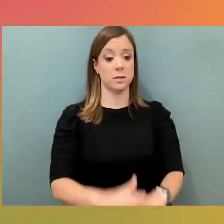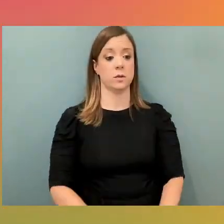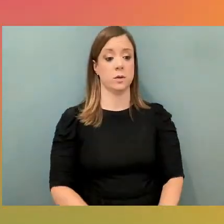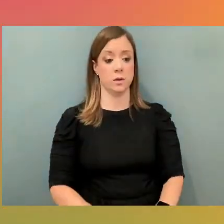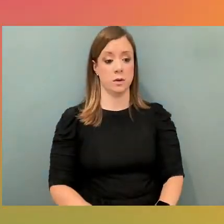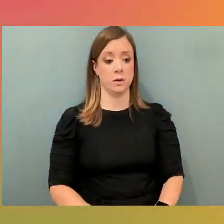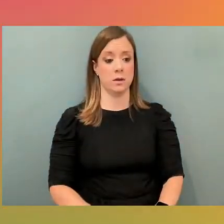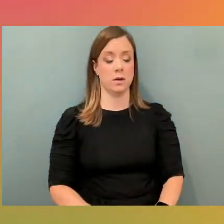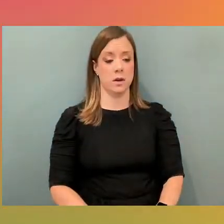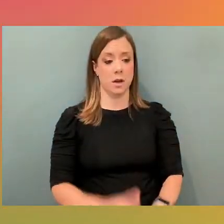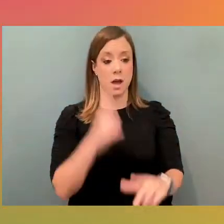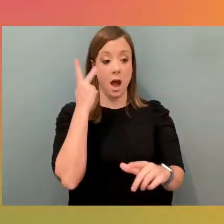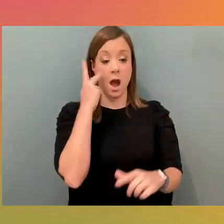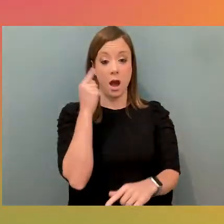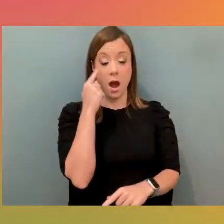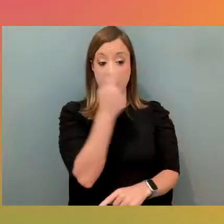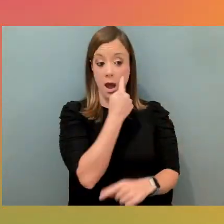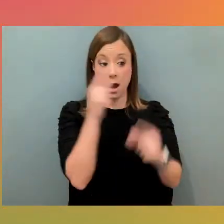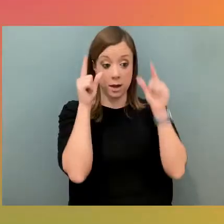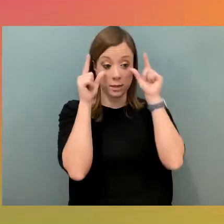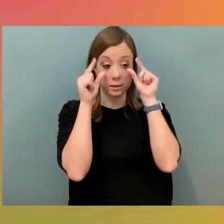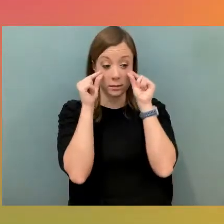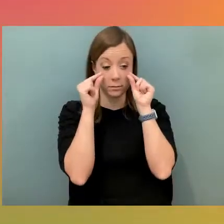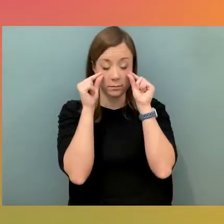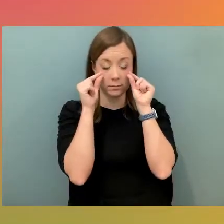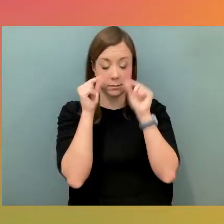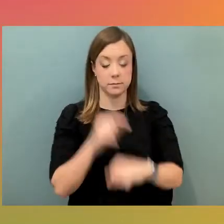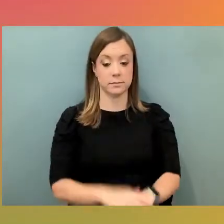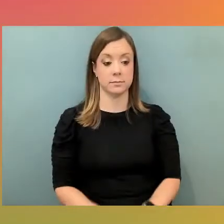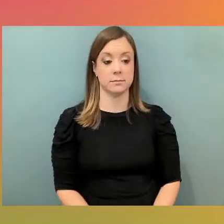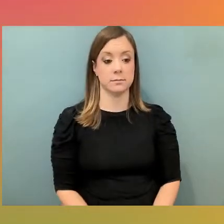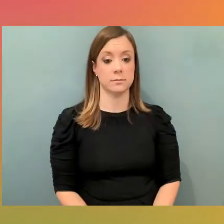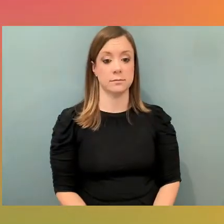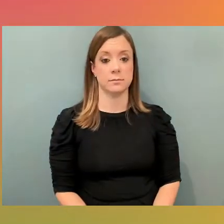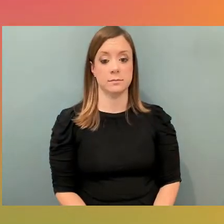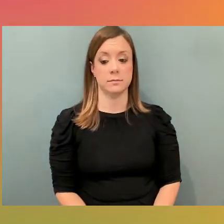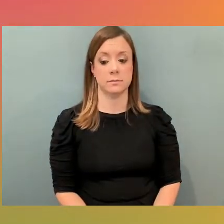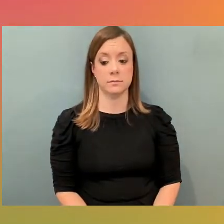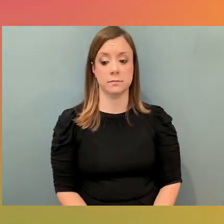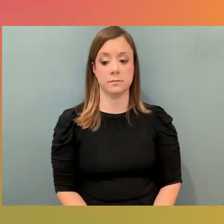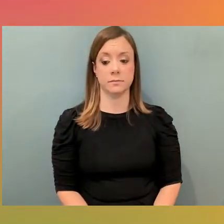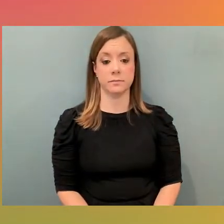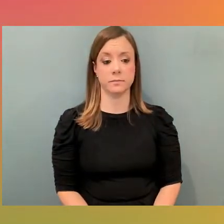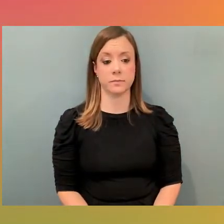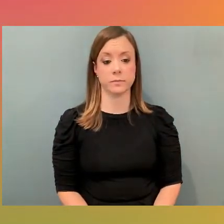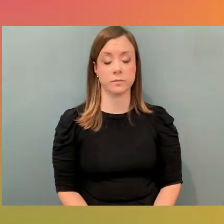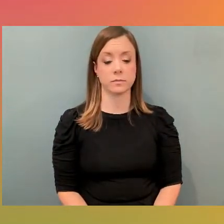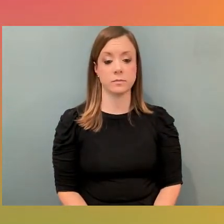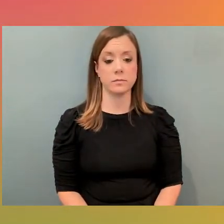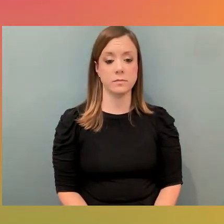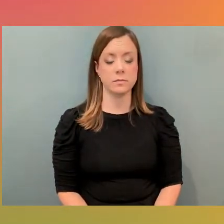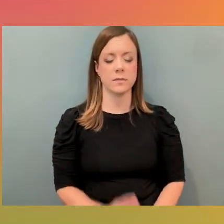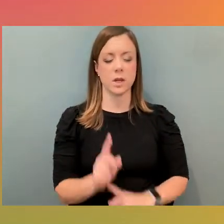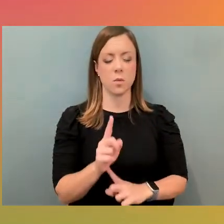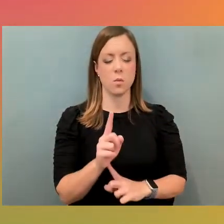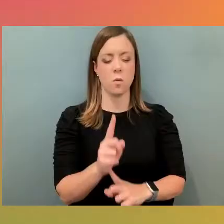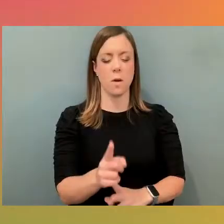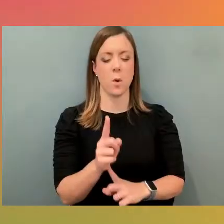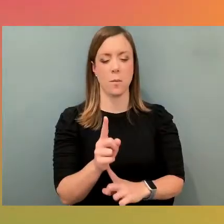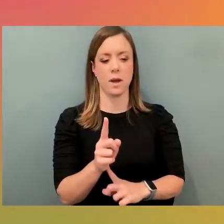COMFORTABLE FOR YOU.